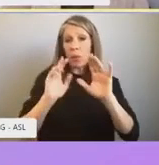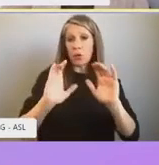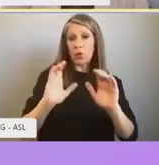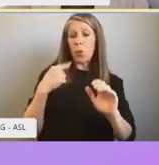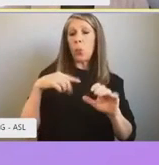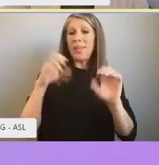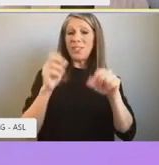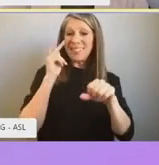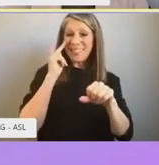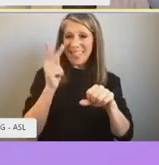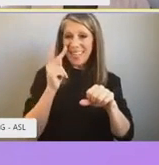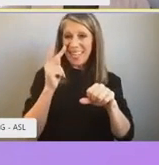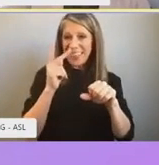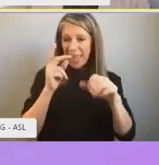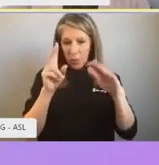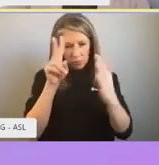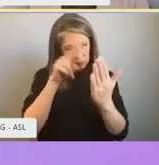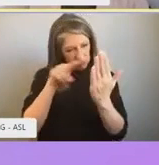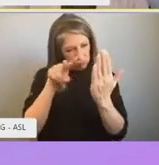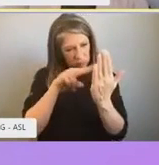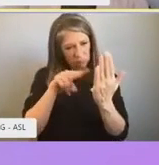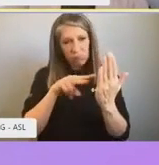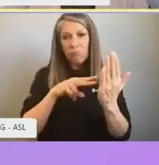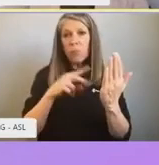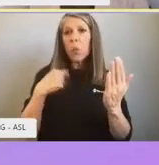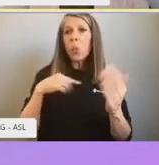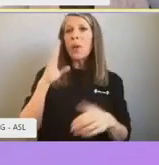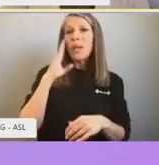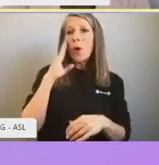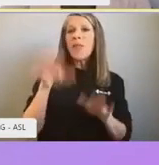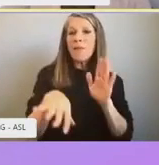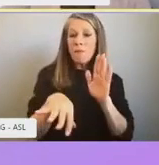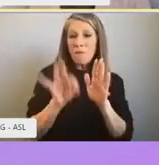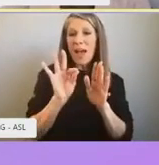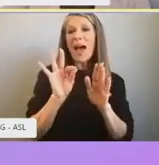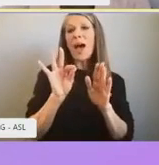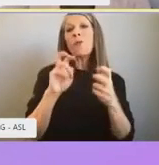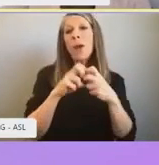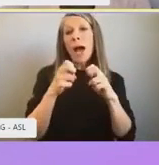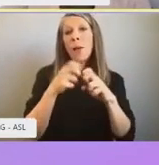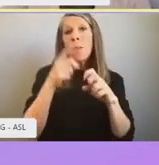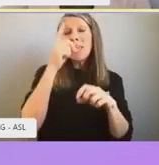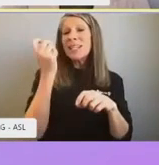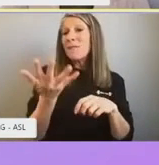up a list of who you're voting for. We could not read the screen, but we were across the room and could see what people